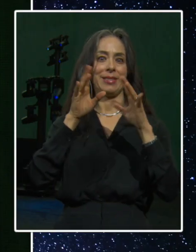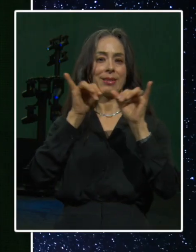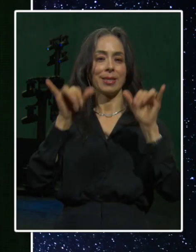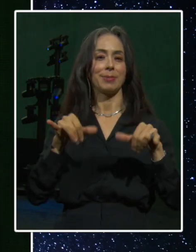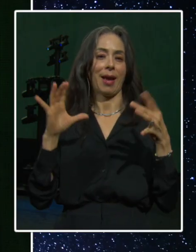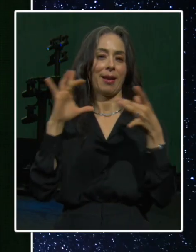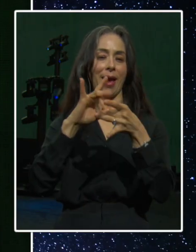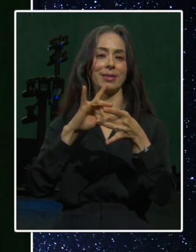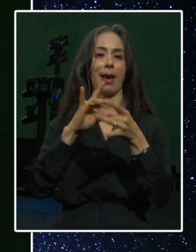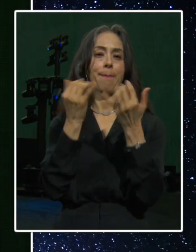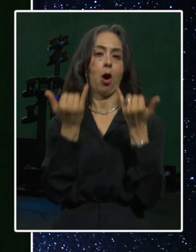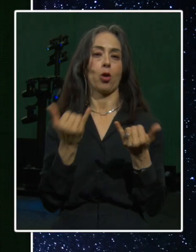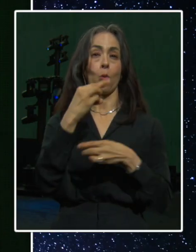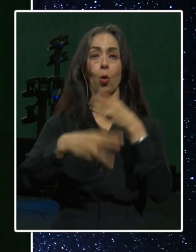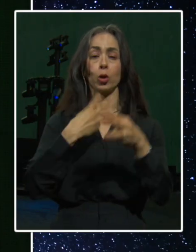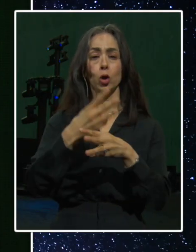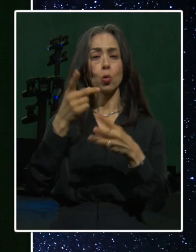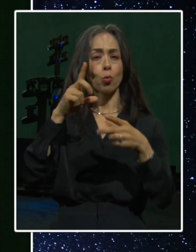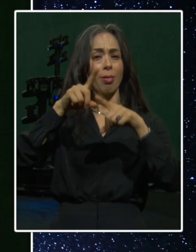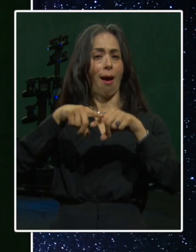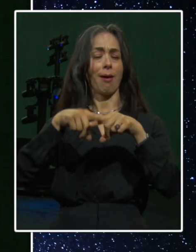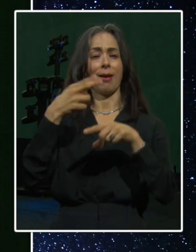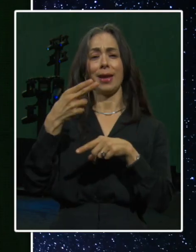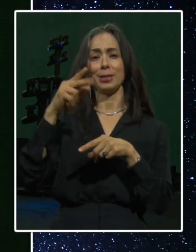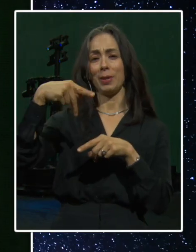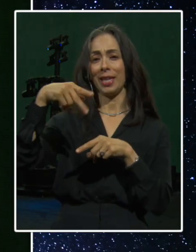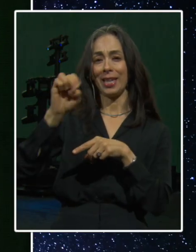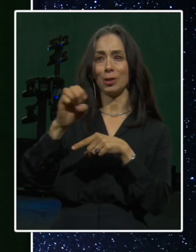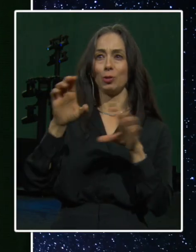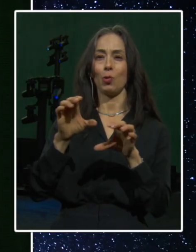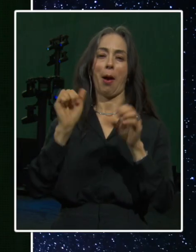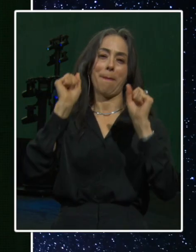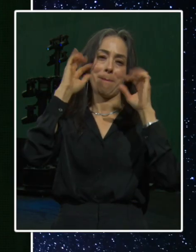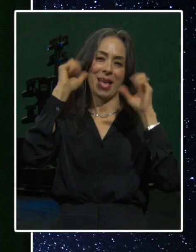You rely on HPE to do amazing things.